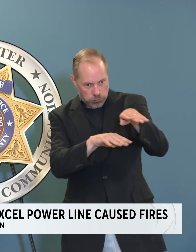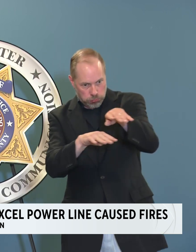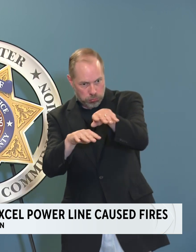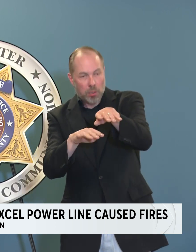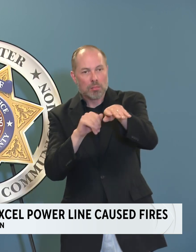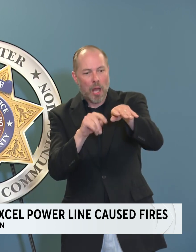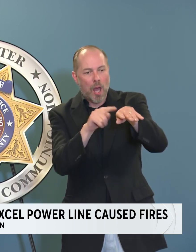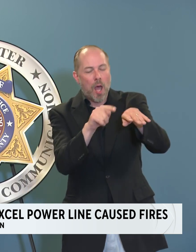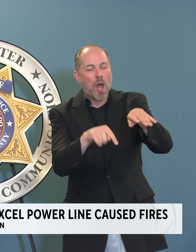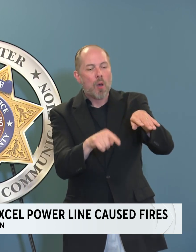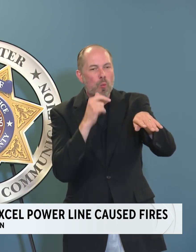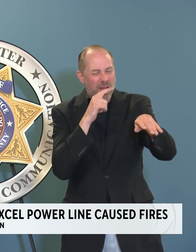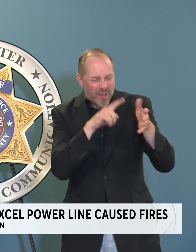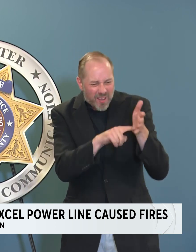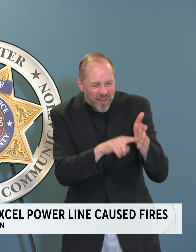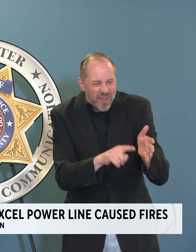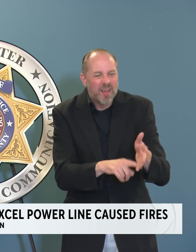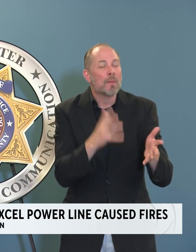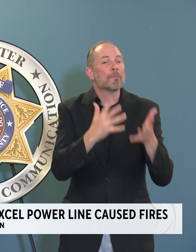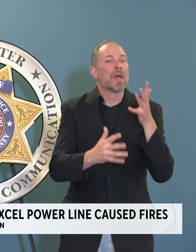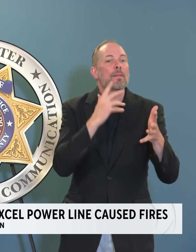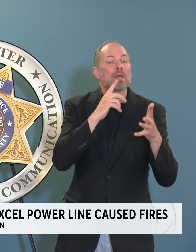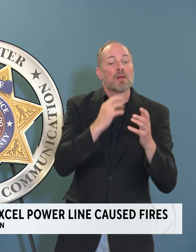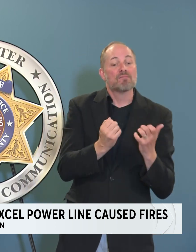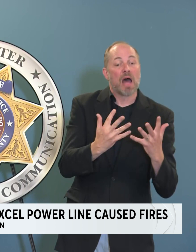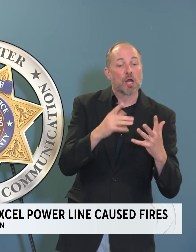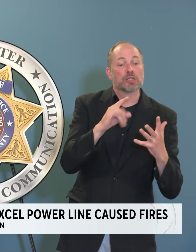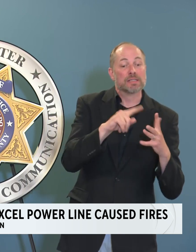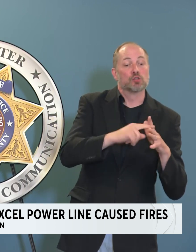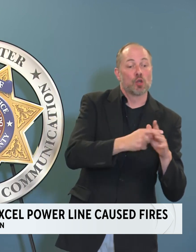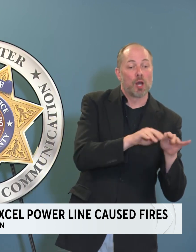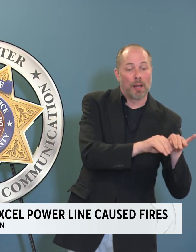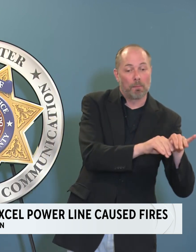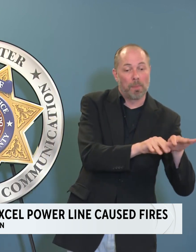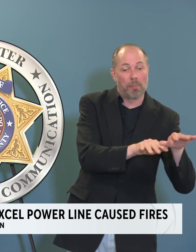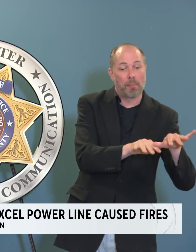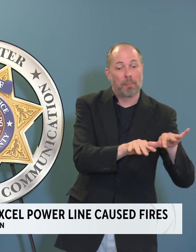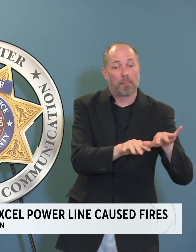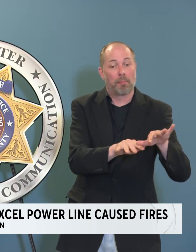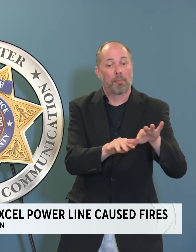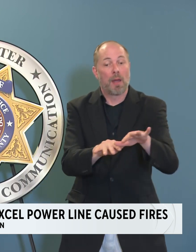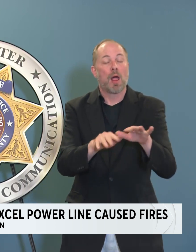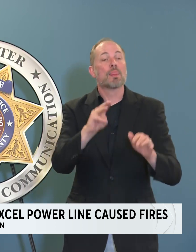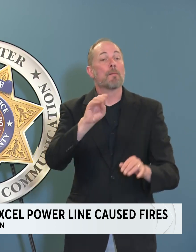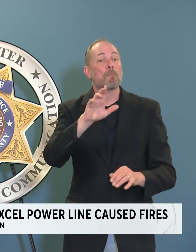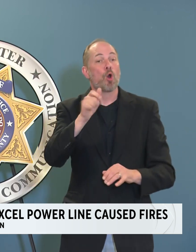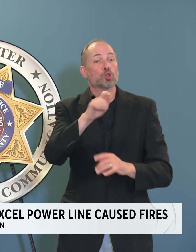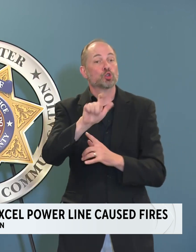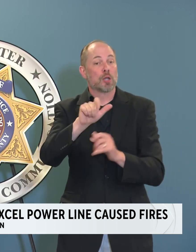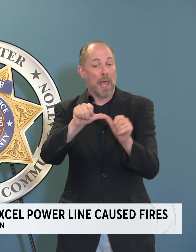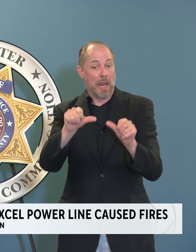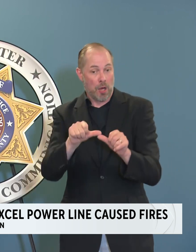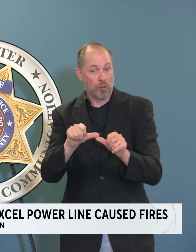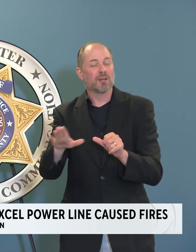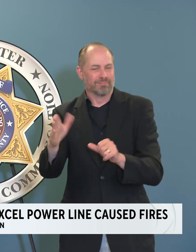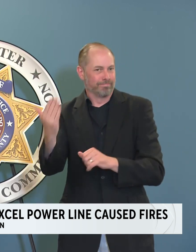STARTED A FIRE. THE POOL SCENES IN THE AREA OF THE MARSHALL TRAILHEAD WERE ALSO INVESTIGATED AS A POTENTIAL